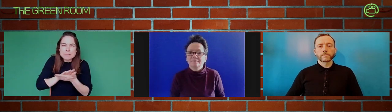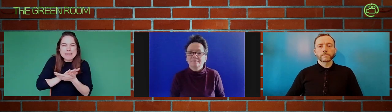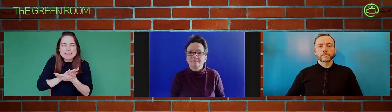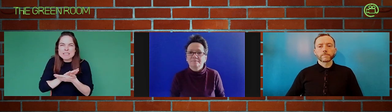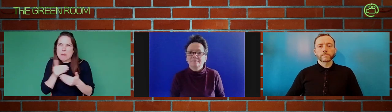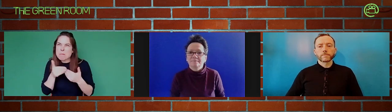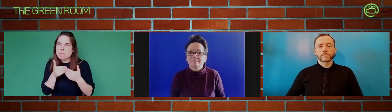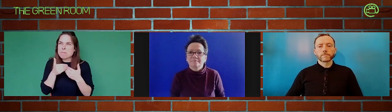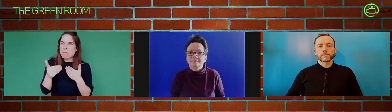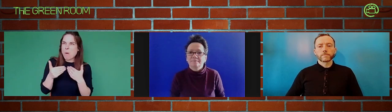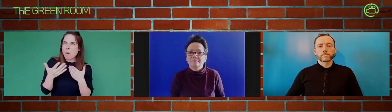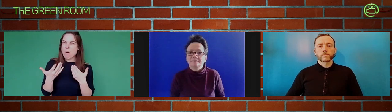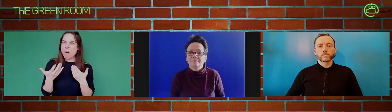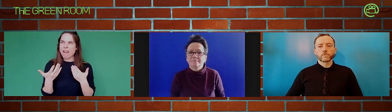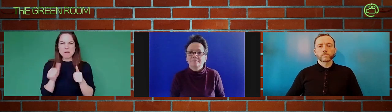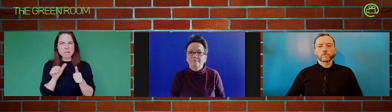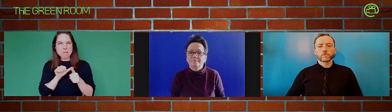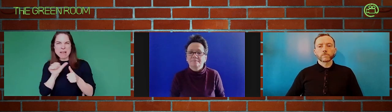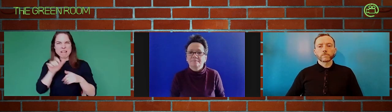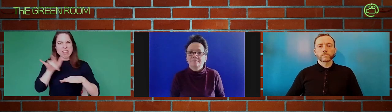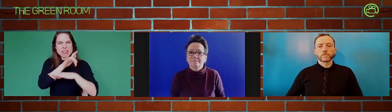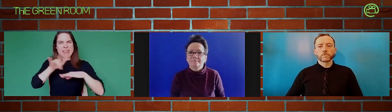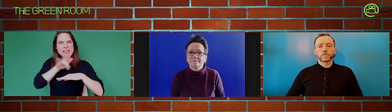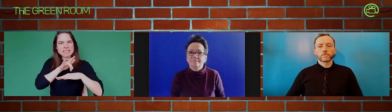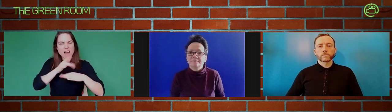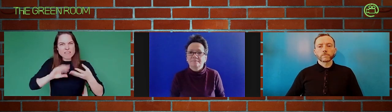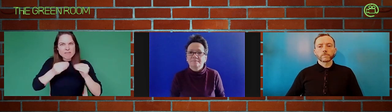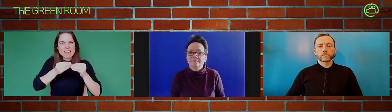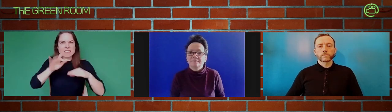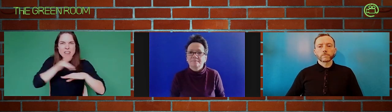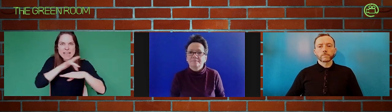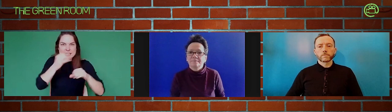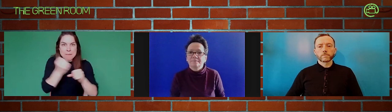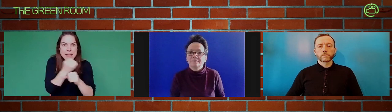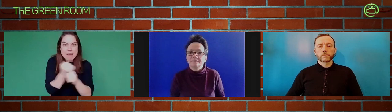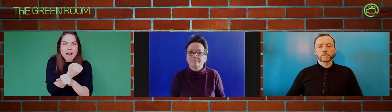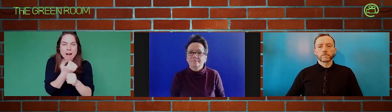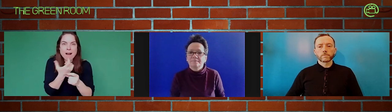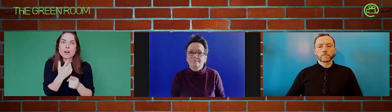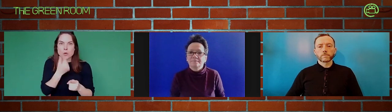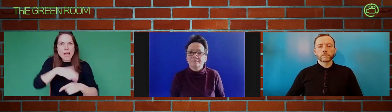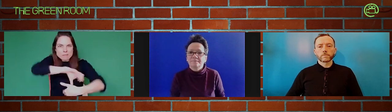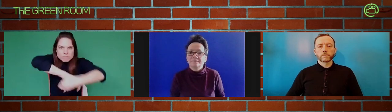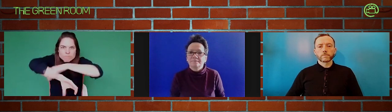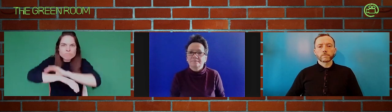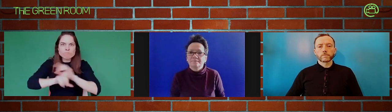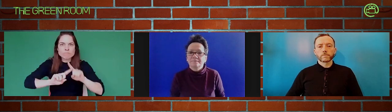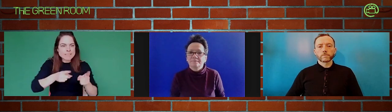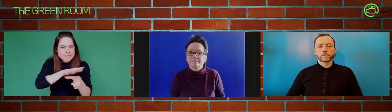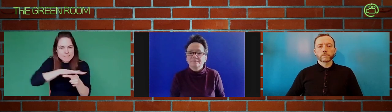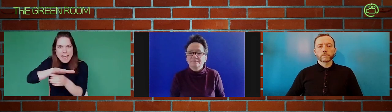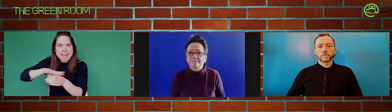being able to work in different areas I myself am, a performer writer